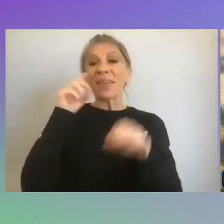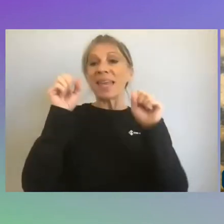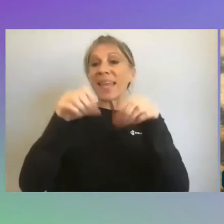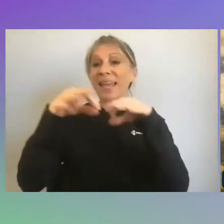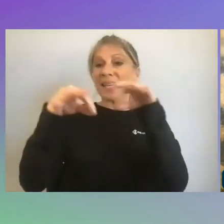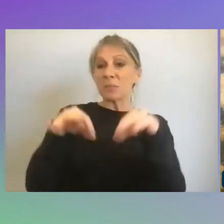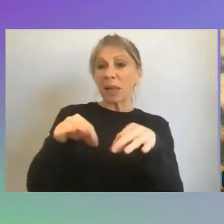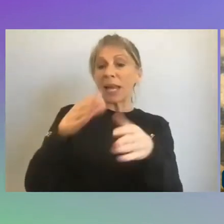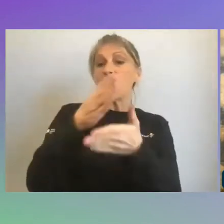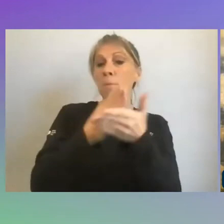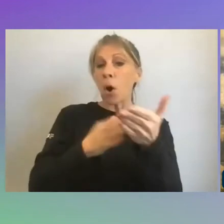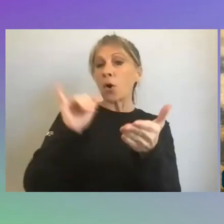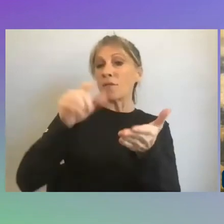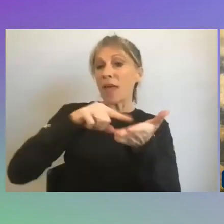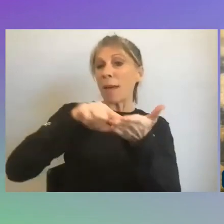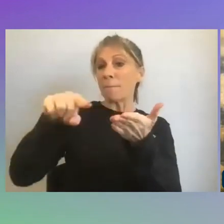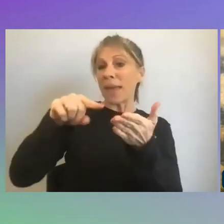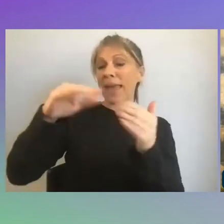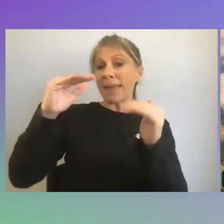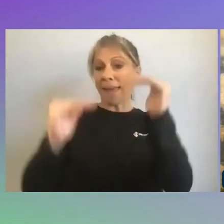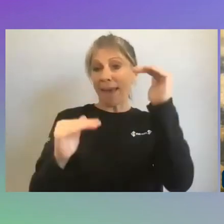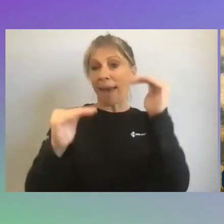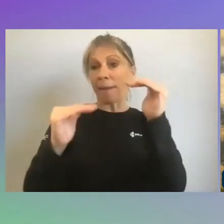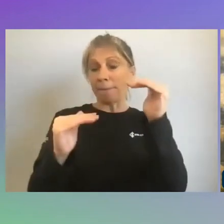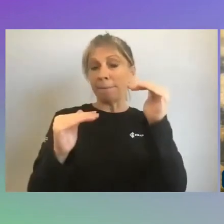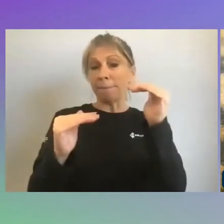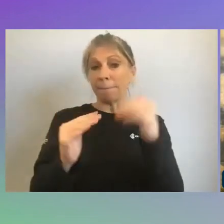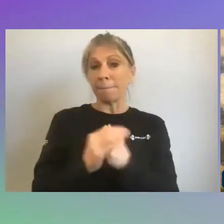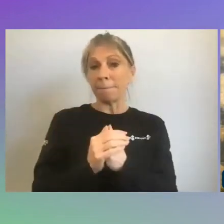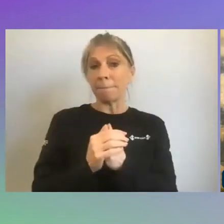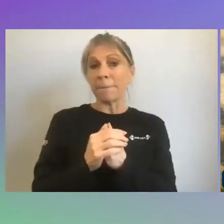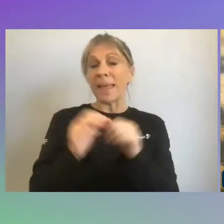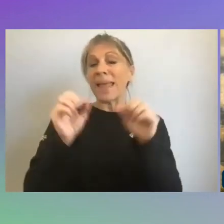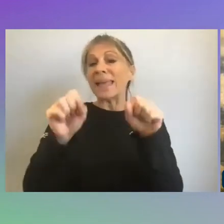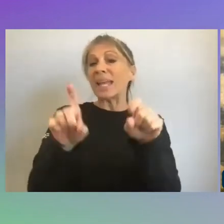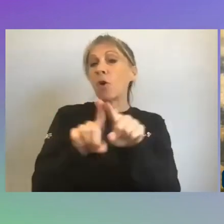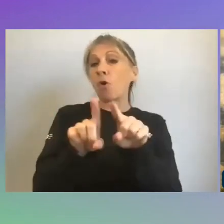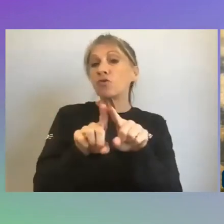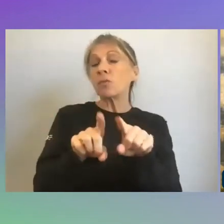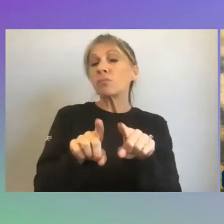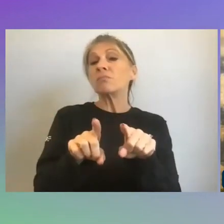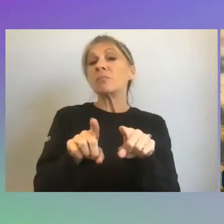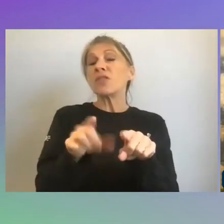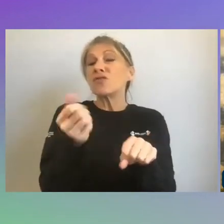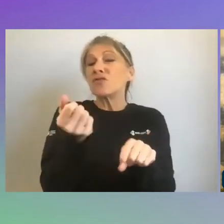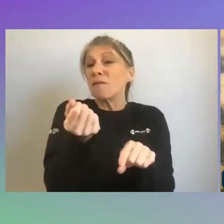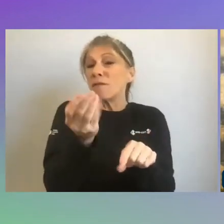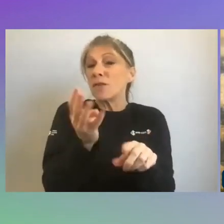that pay gap. It could also, um, be that there are very few